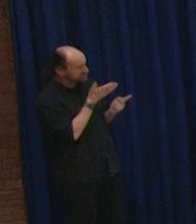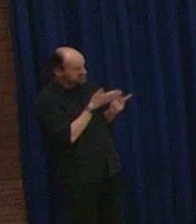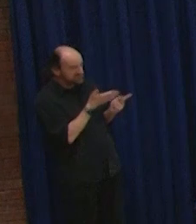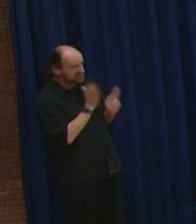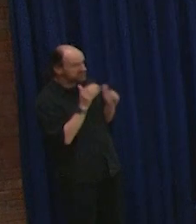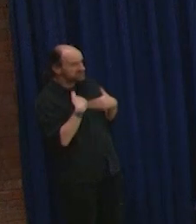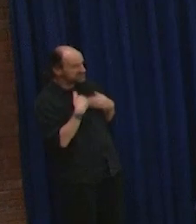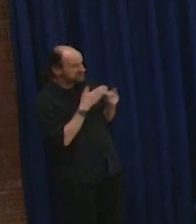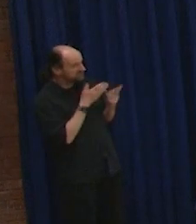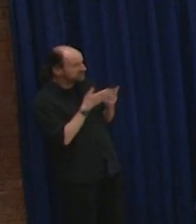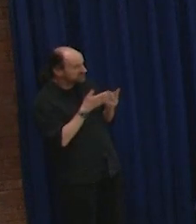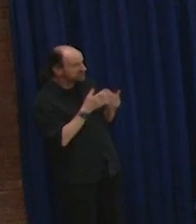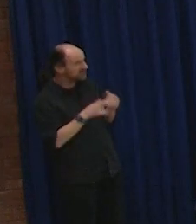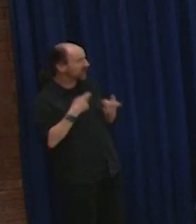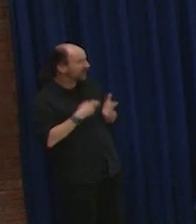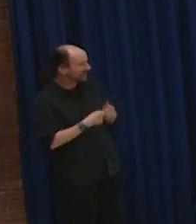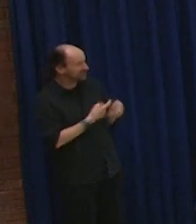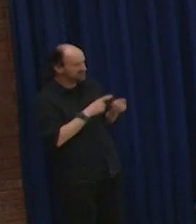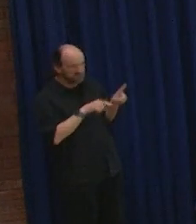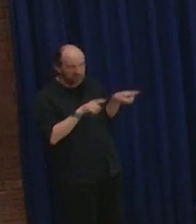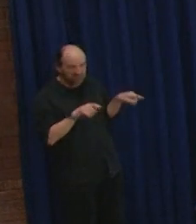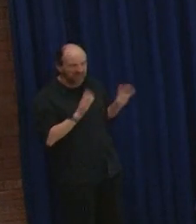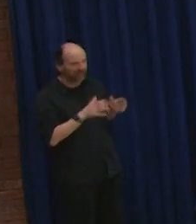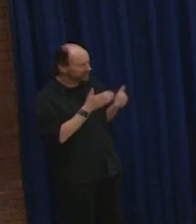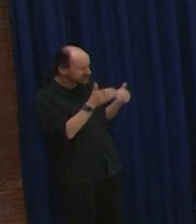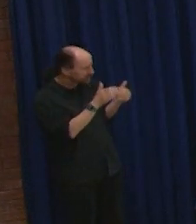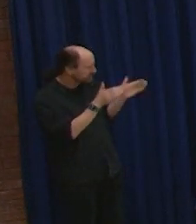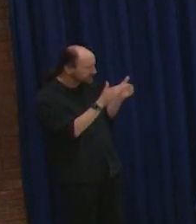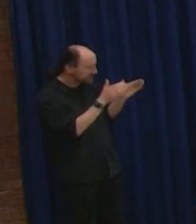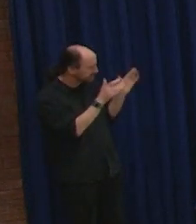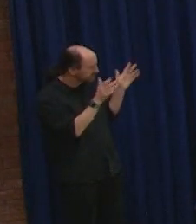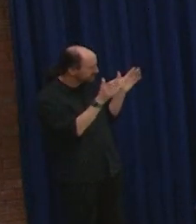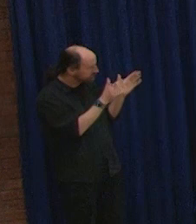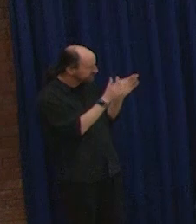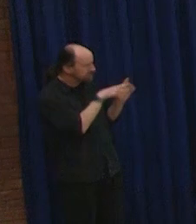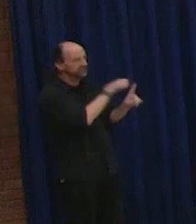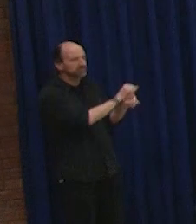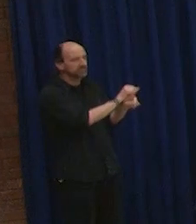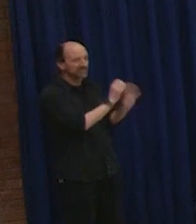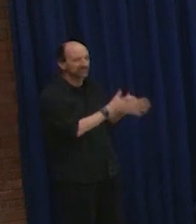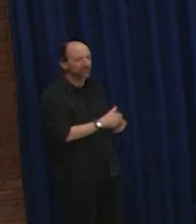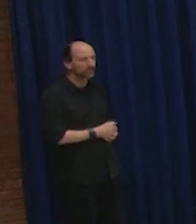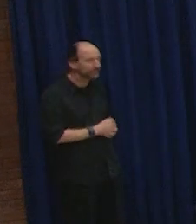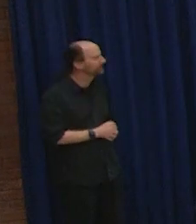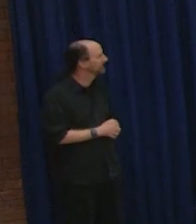need to think about in education and in employment as well and in adults is ADHD often co-occurs with